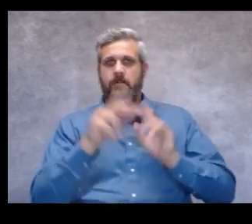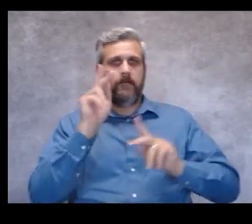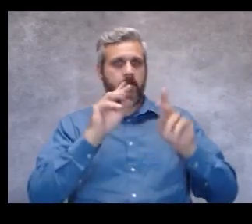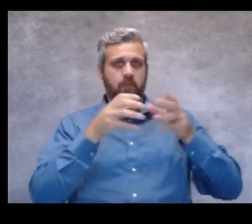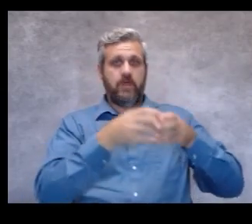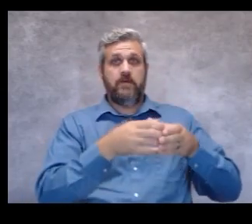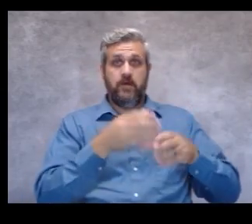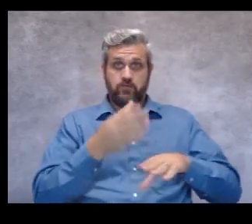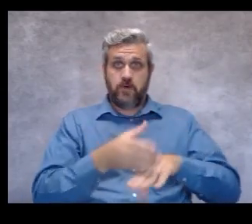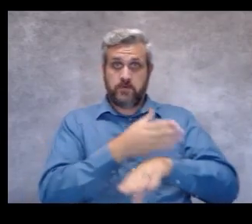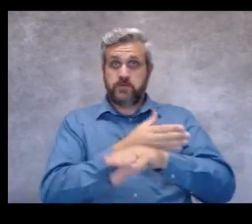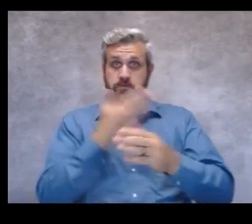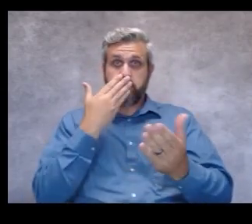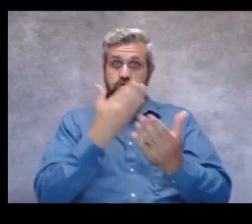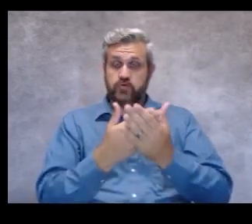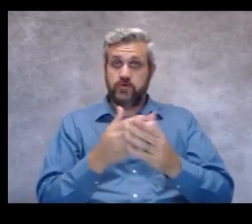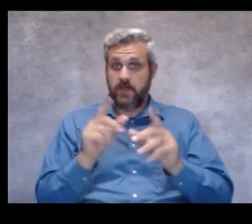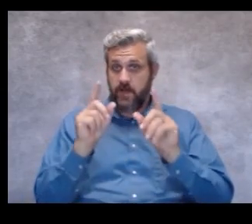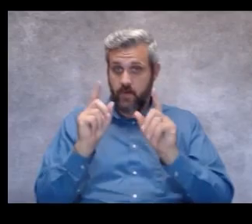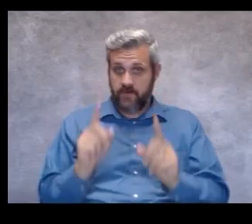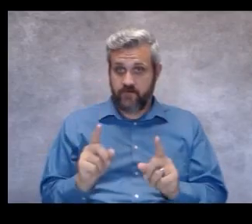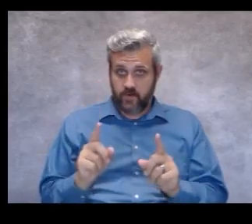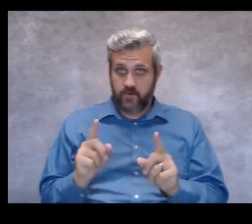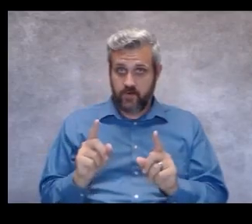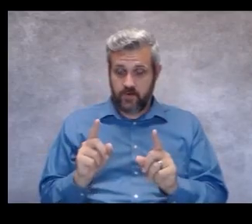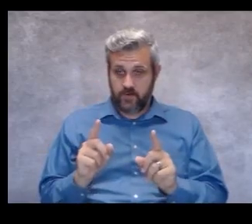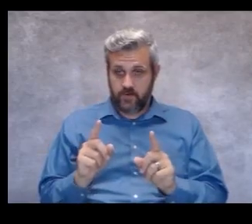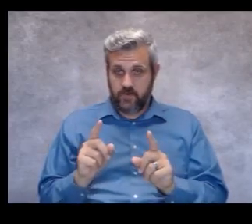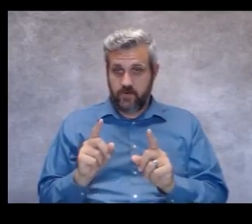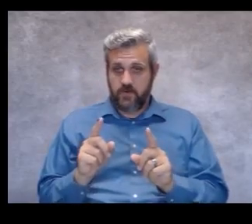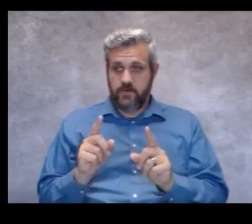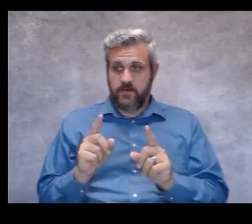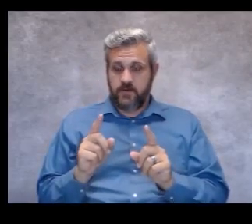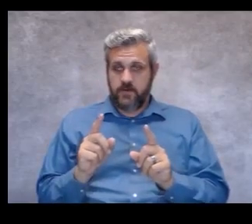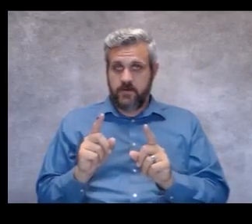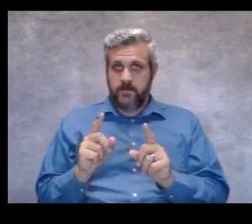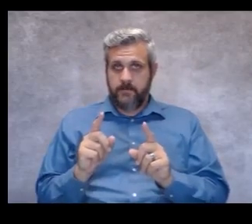Progress is good. However,